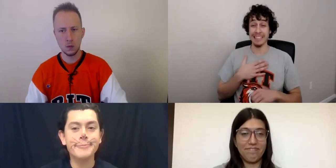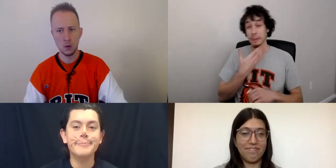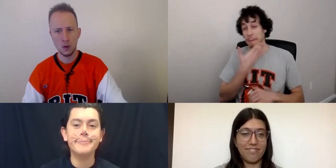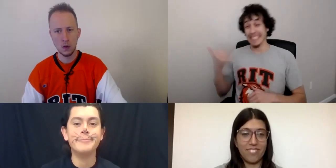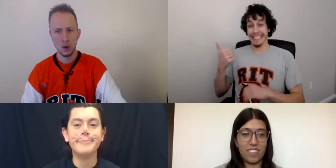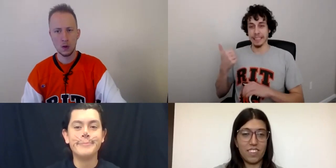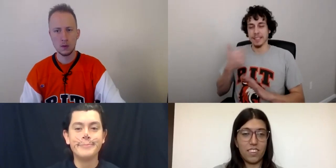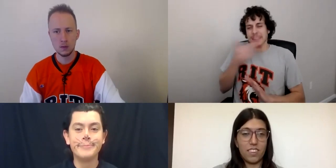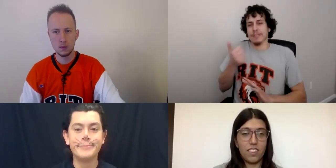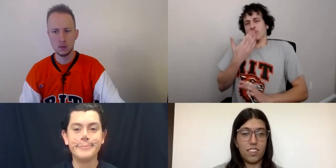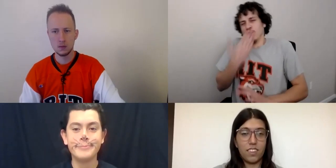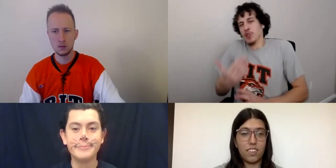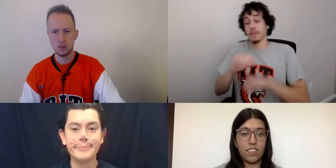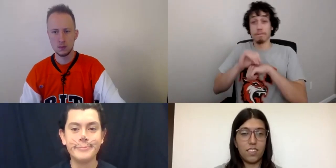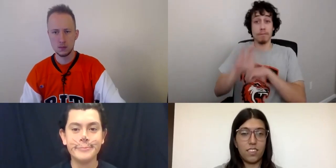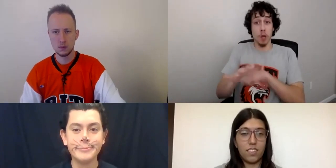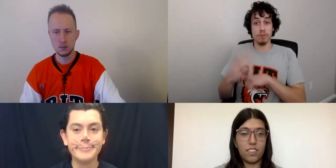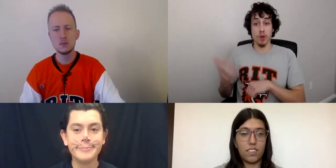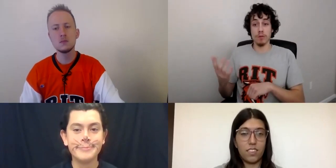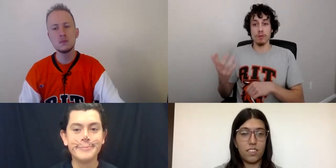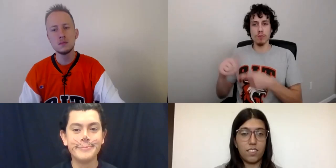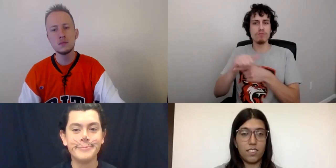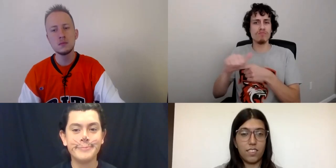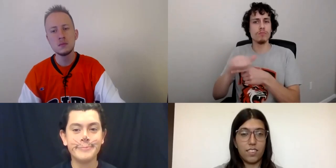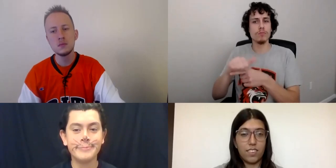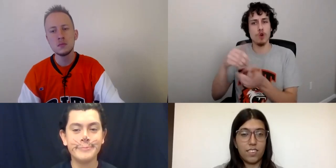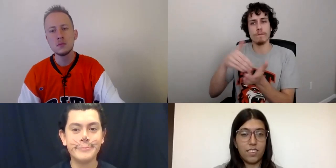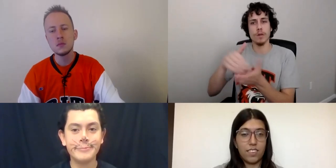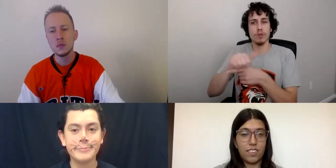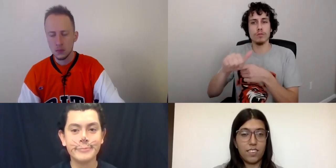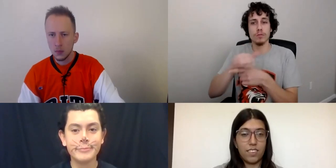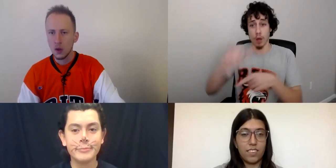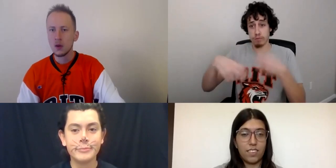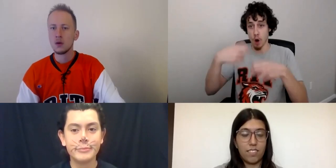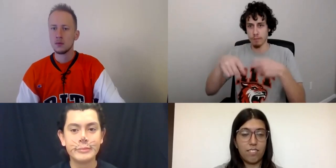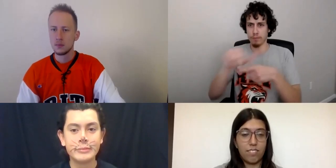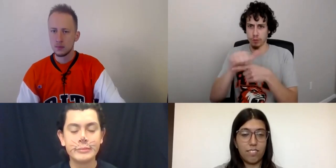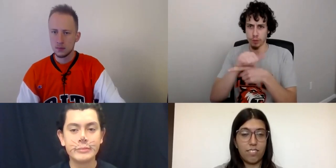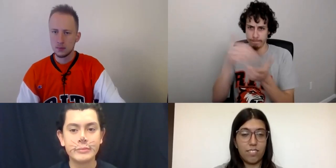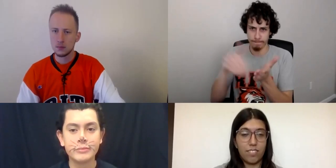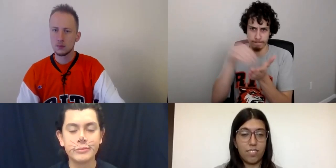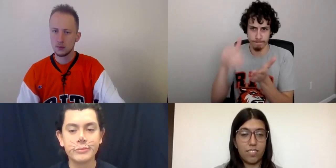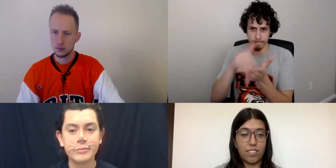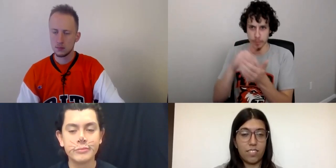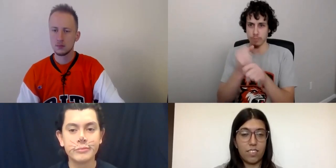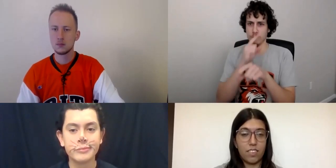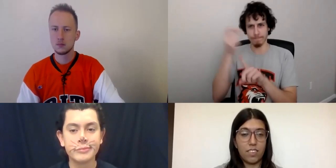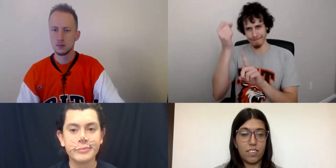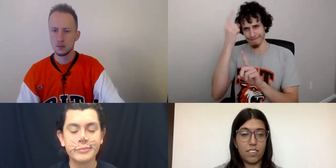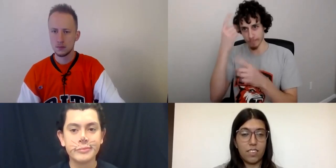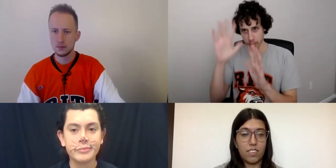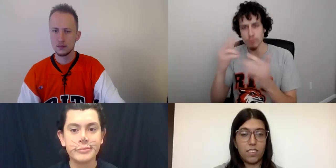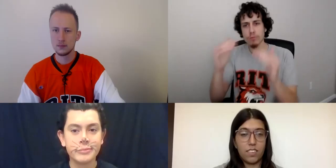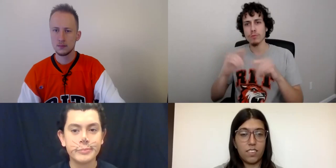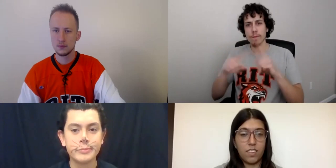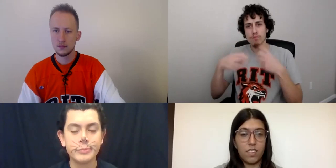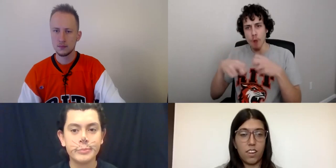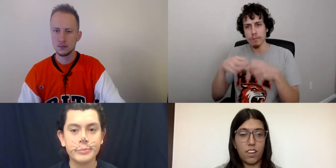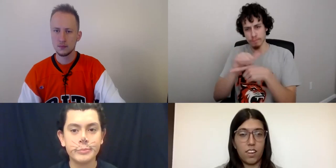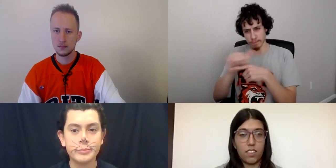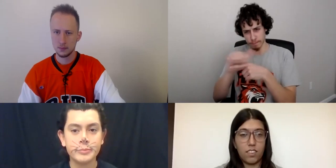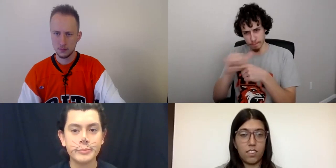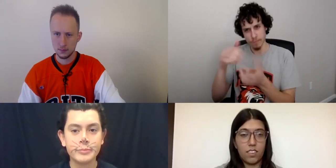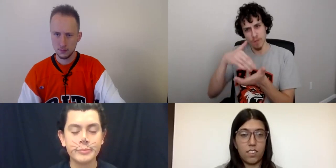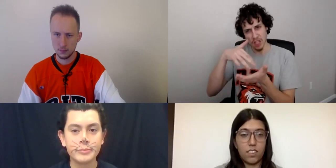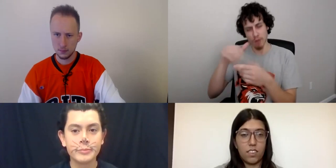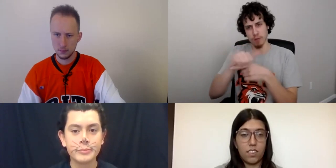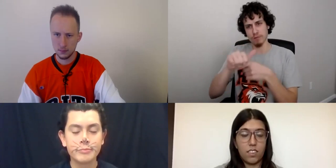Vladimir: The best good advice I have for you is to practice often. If you have problems, continue until you understand. Go to the next level, practice,